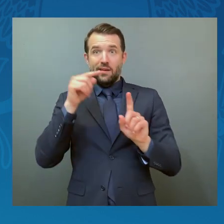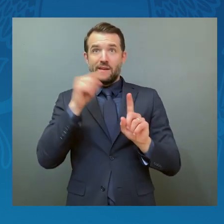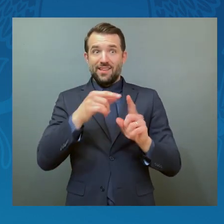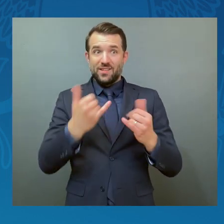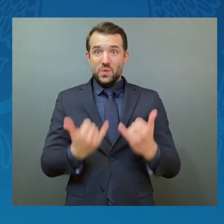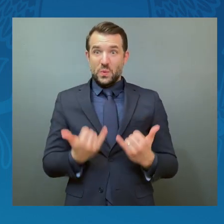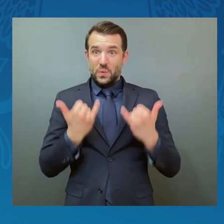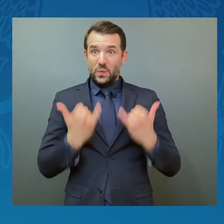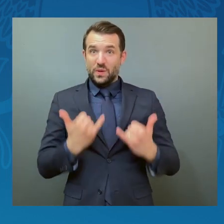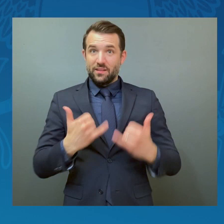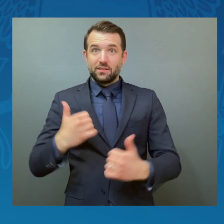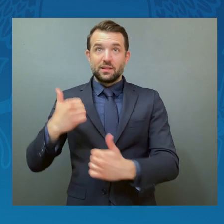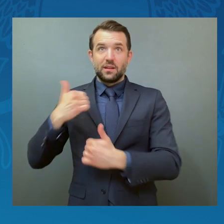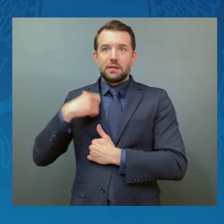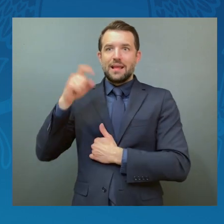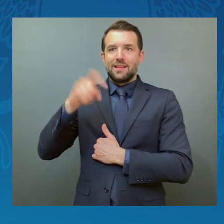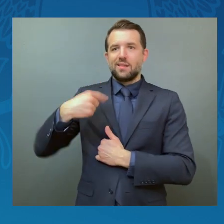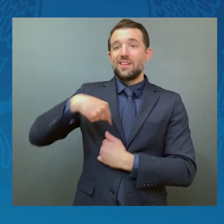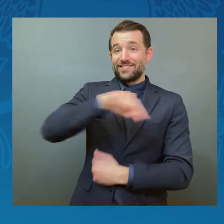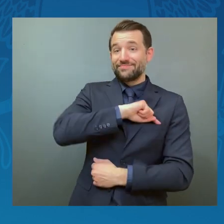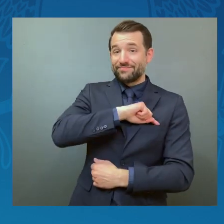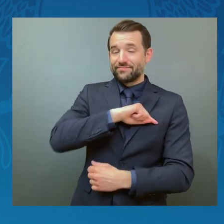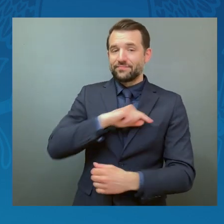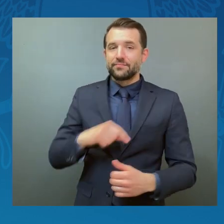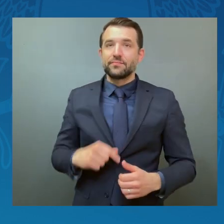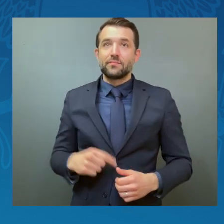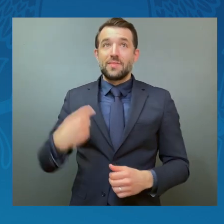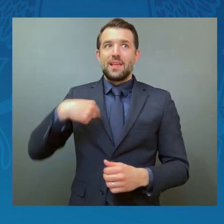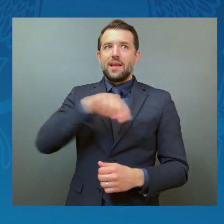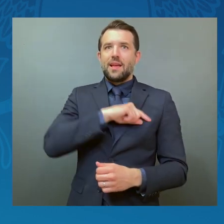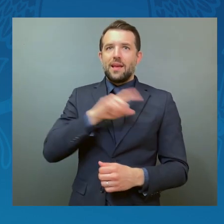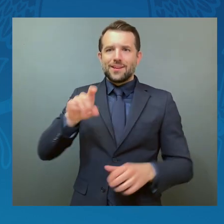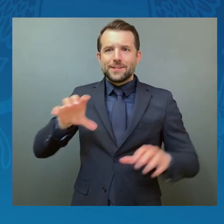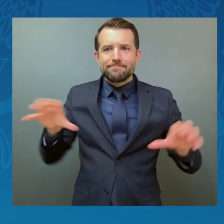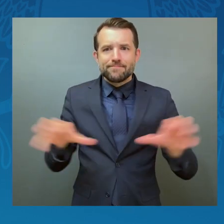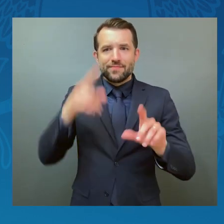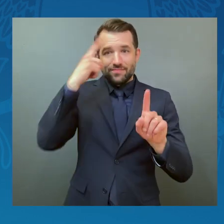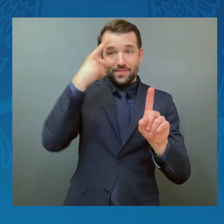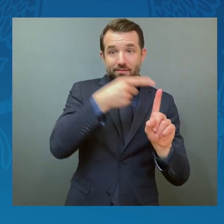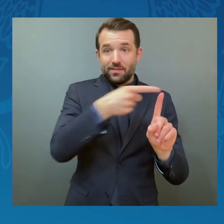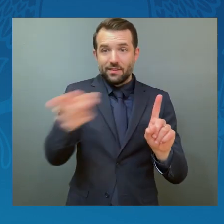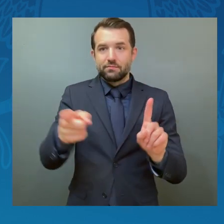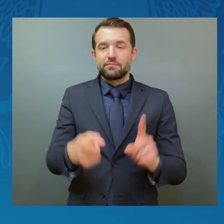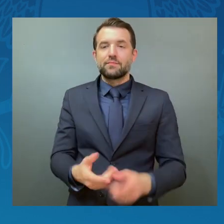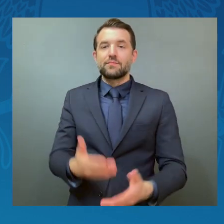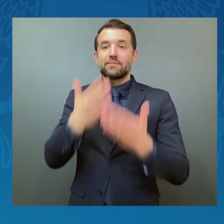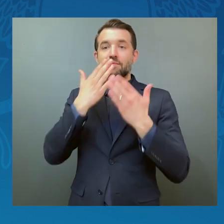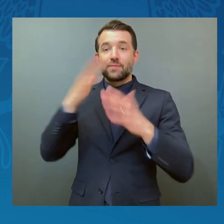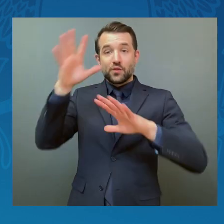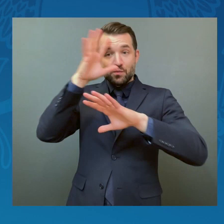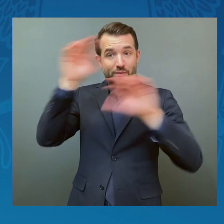when vets need us to step up for them. And thanks to President Biden, Vice President Harris, Secretary McDonough,